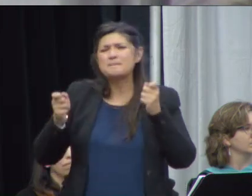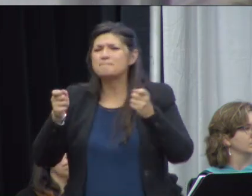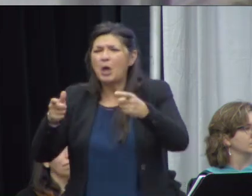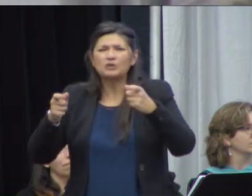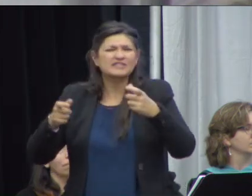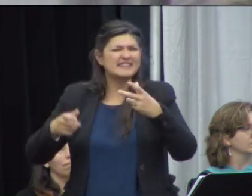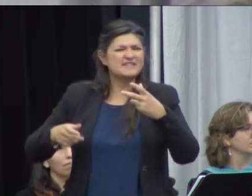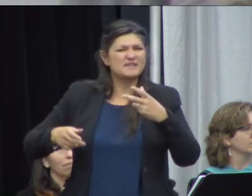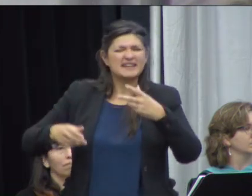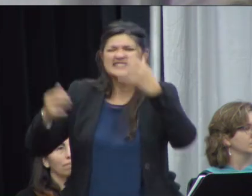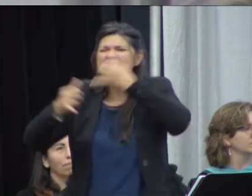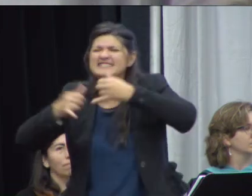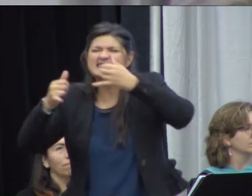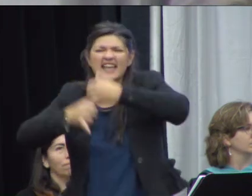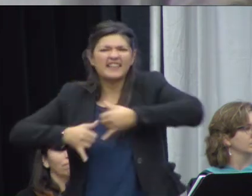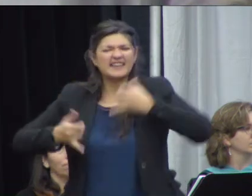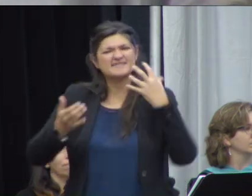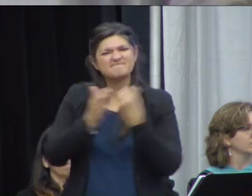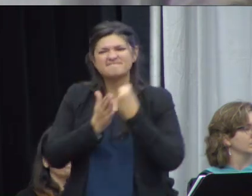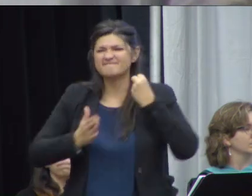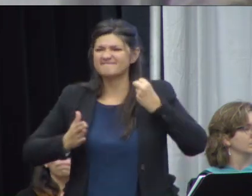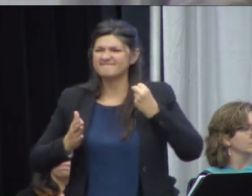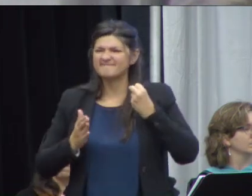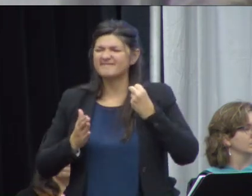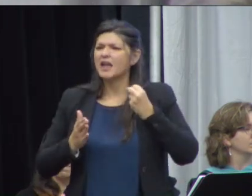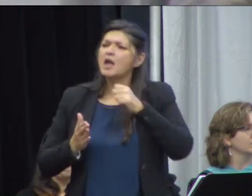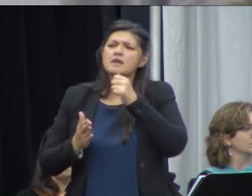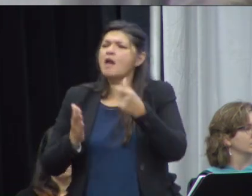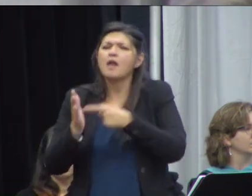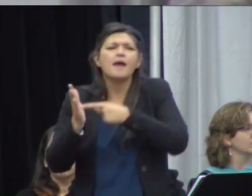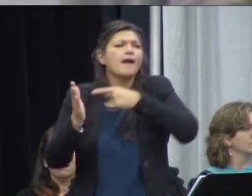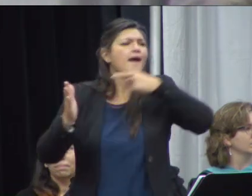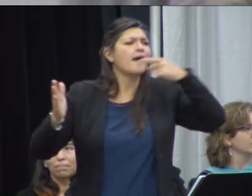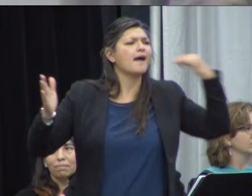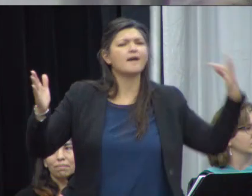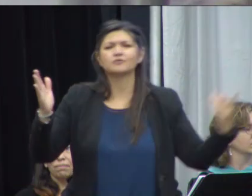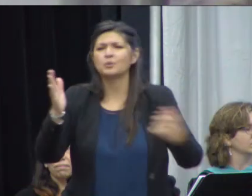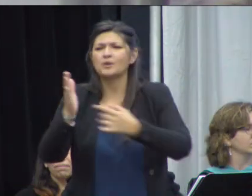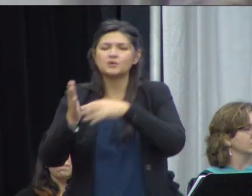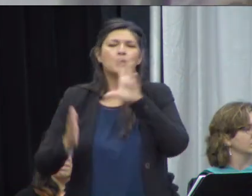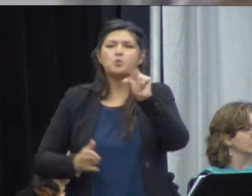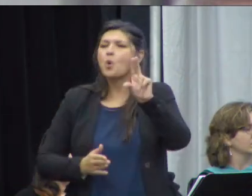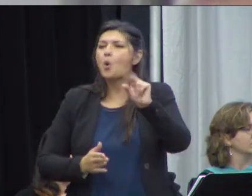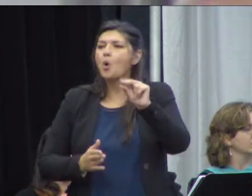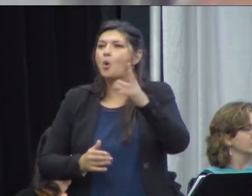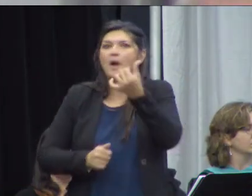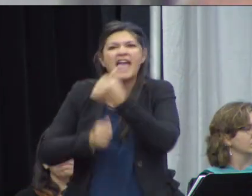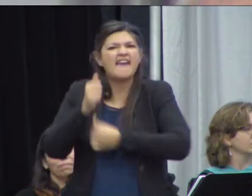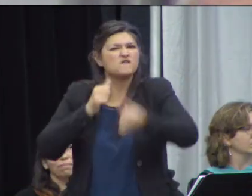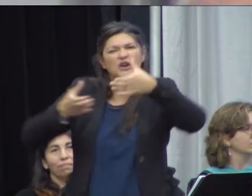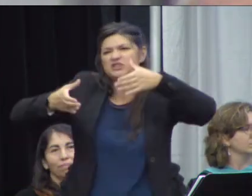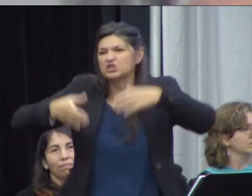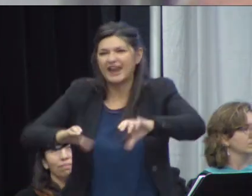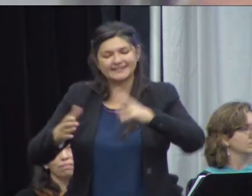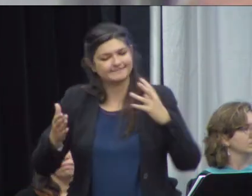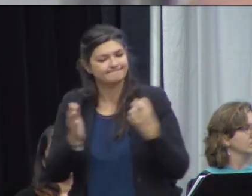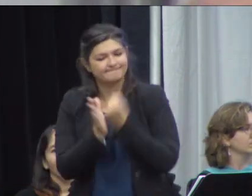not just every once in a while, but when the opportunity presents itself. Let your heart overrule your head once in a while.